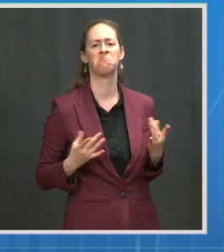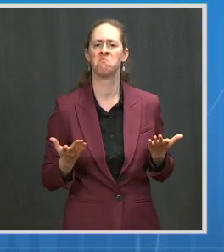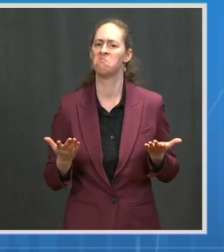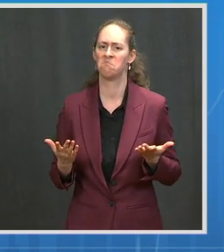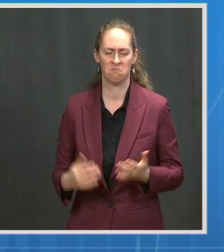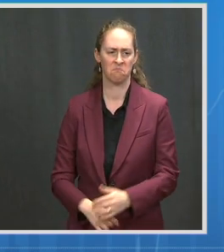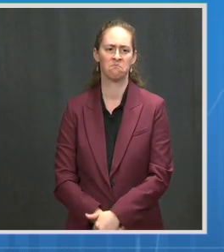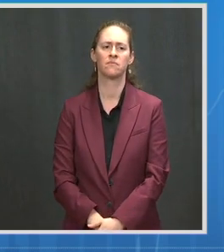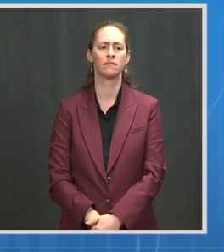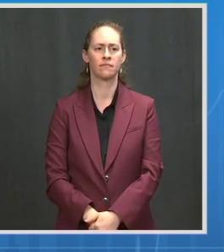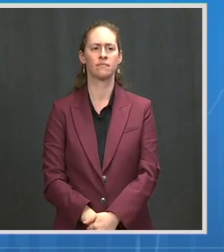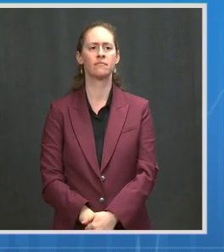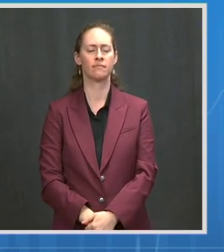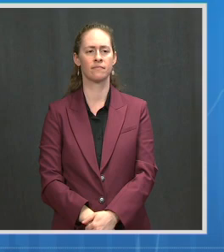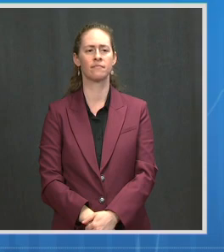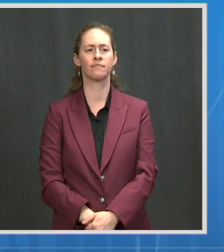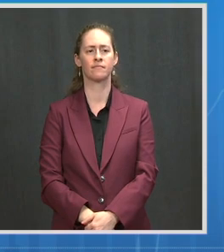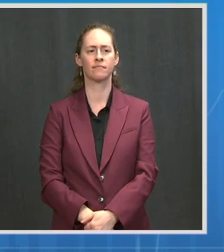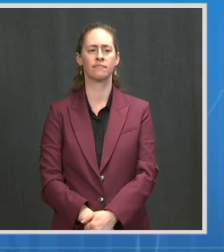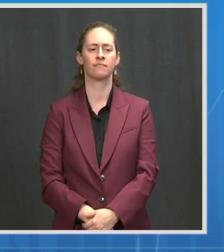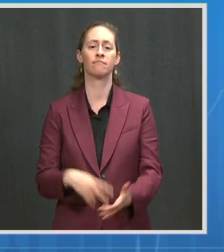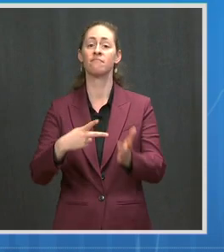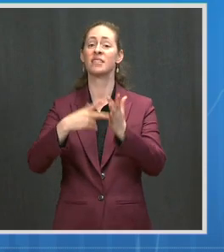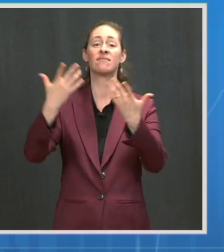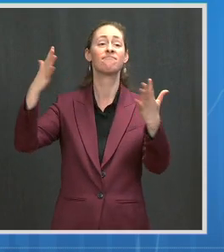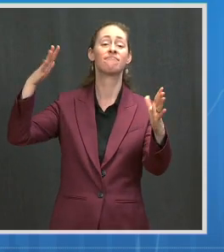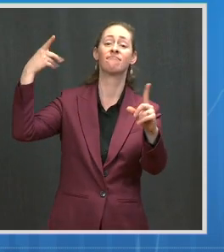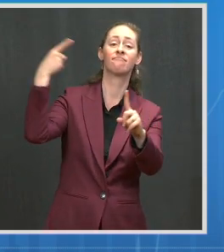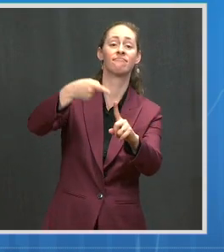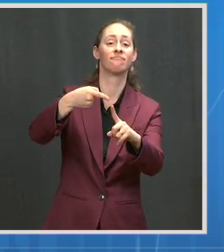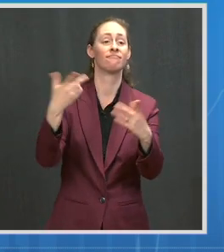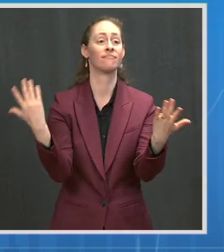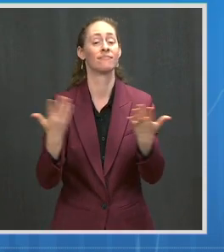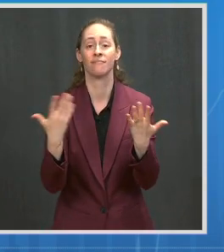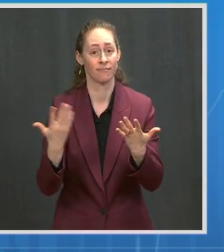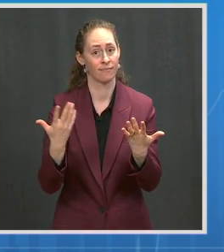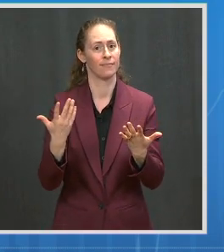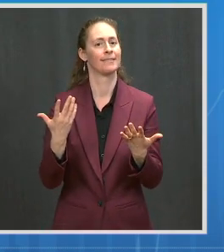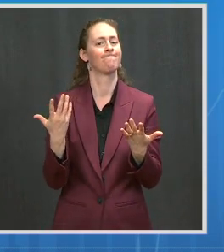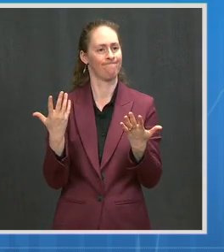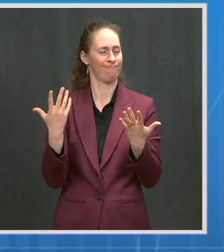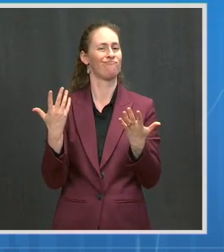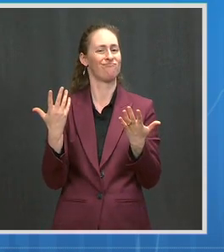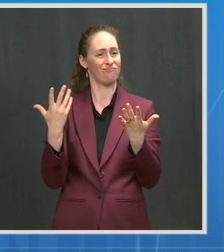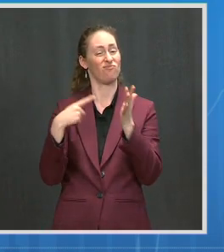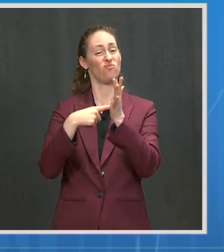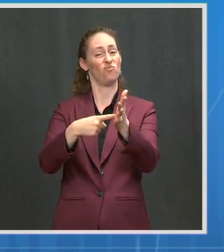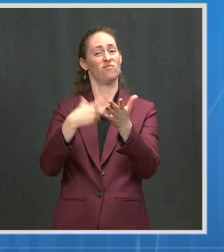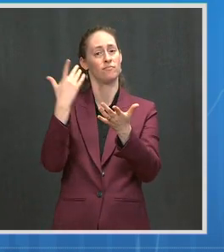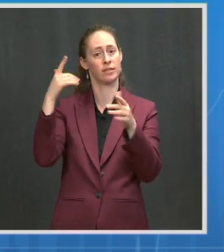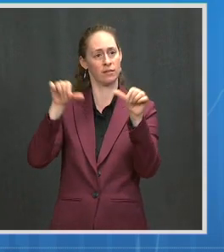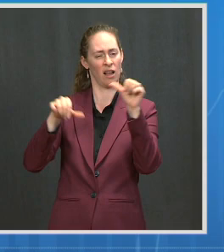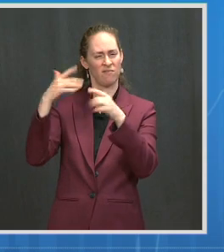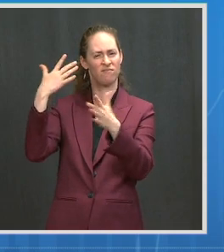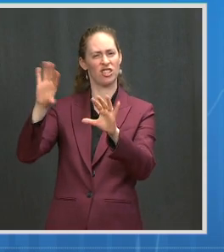So, in summary, this is just another example of the scientific data accruing and -- as I've shown you here,